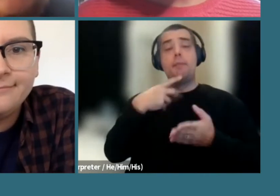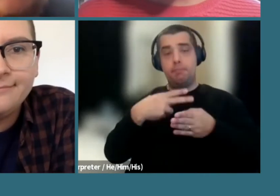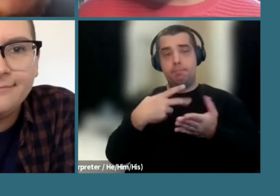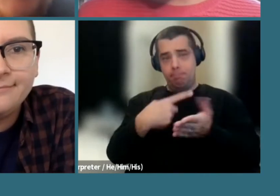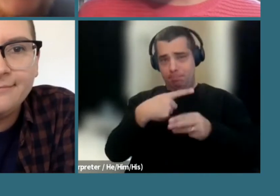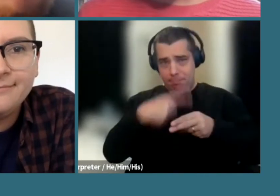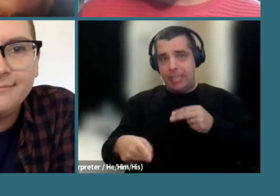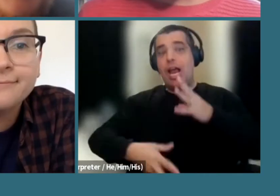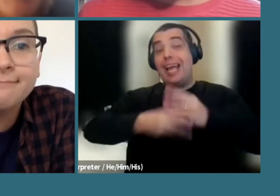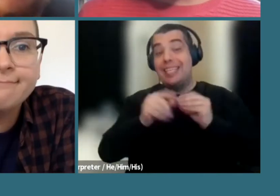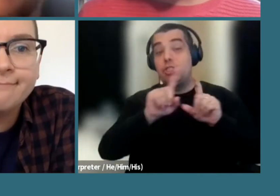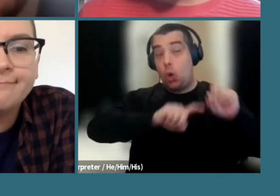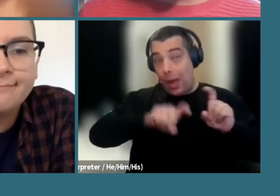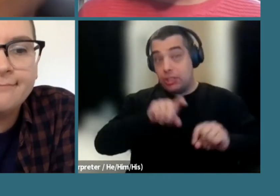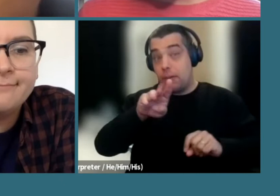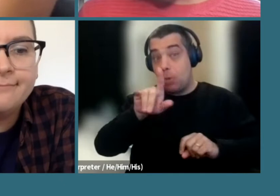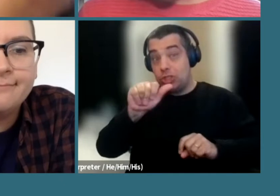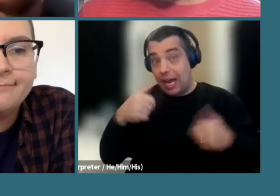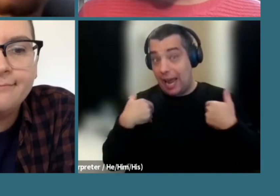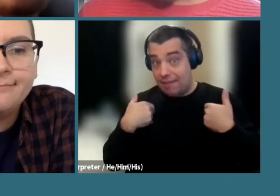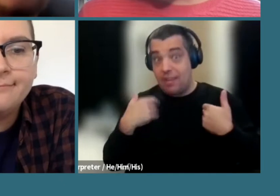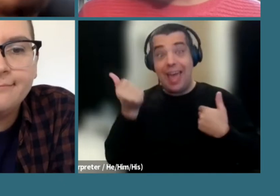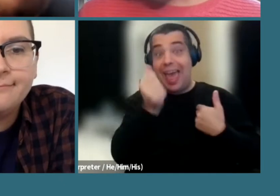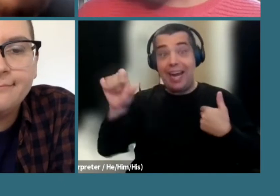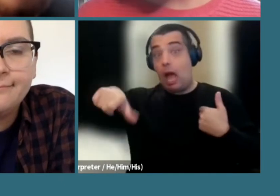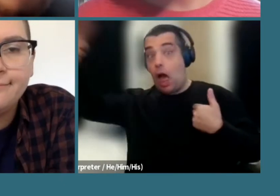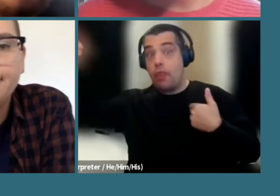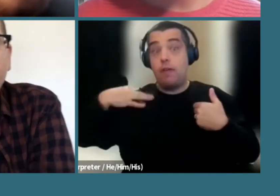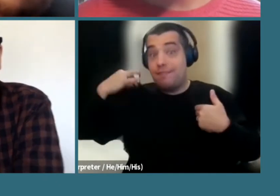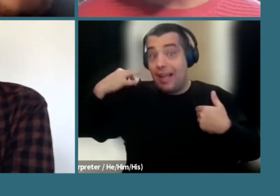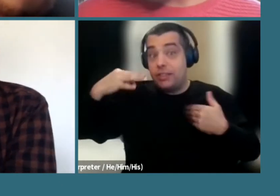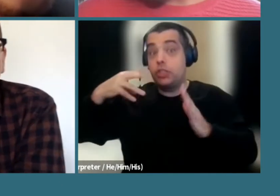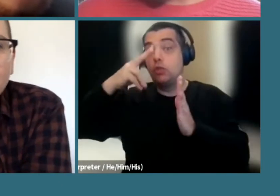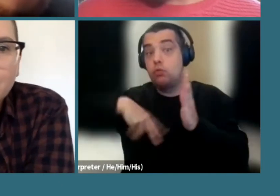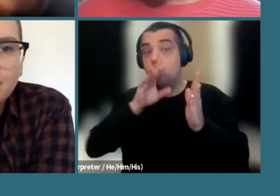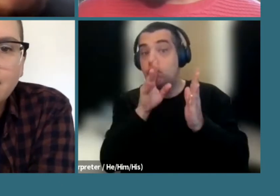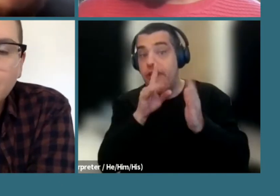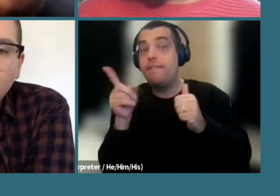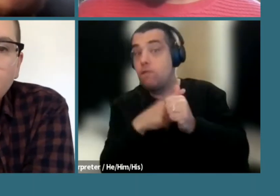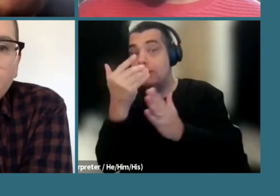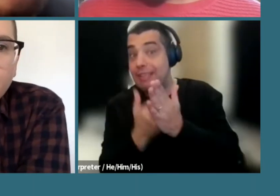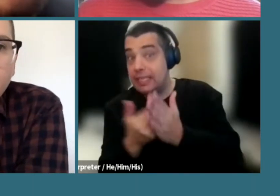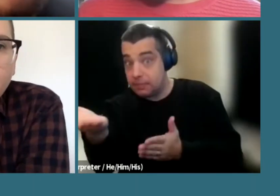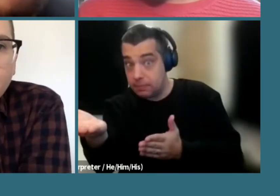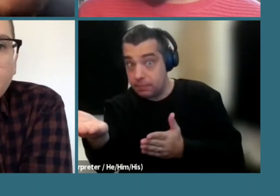questions that Bojana has, but is there anyone else who would just like to volunteer to read their first list?